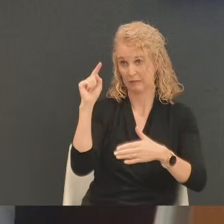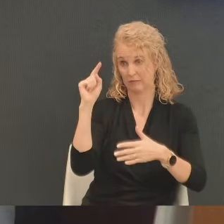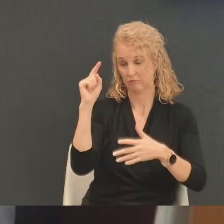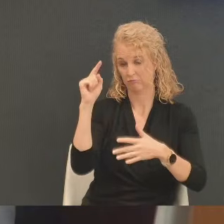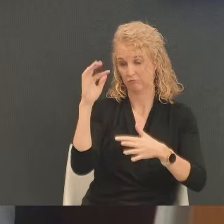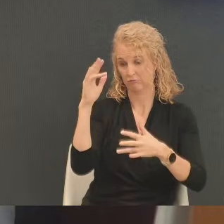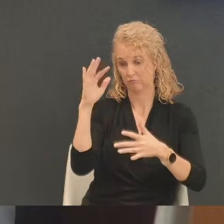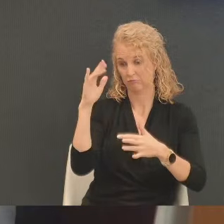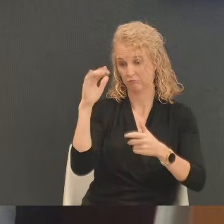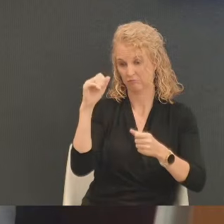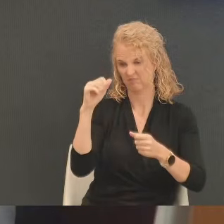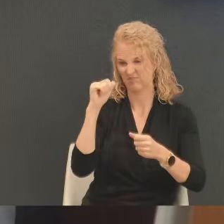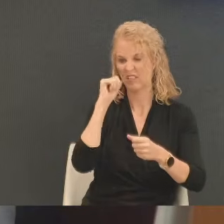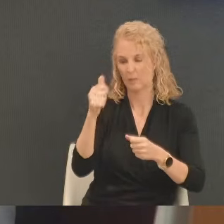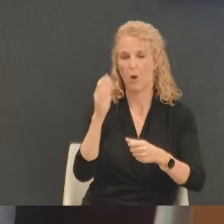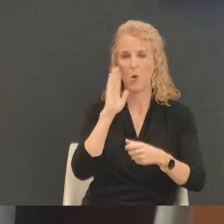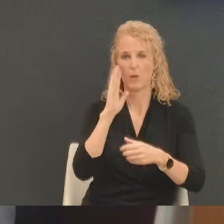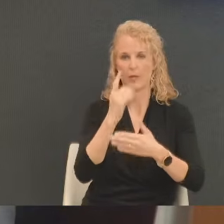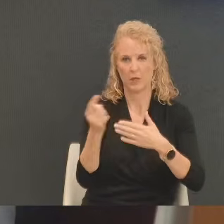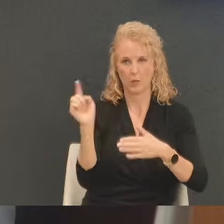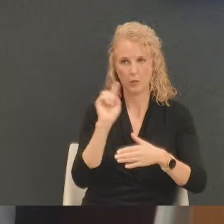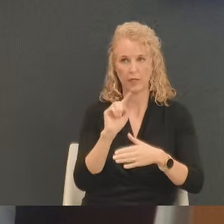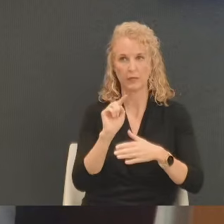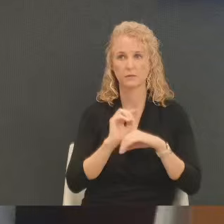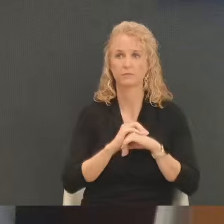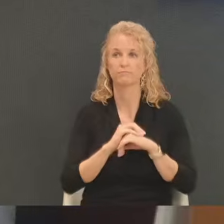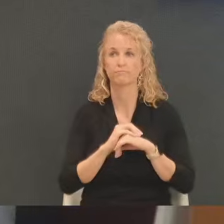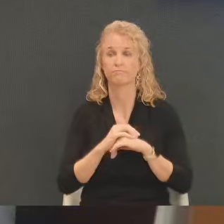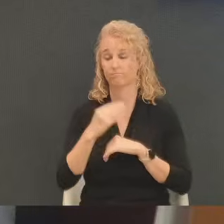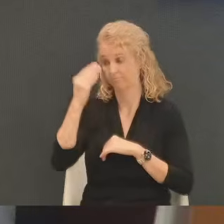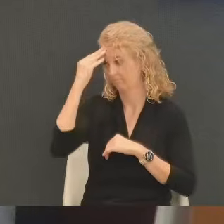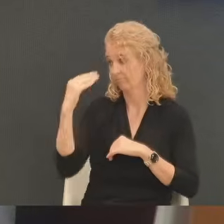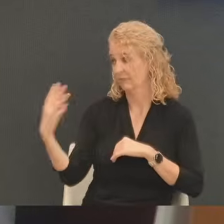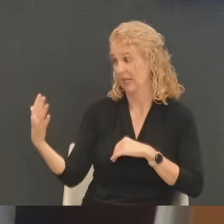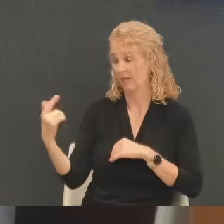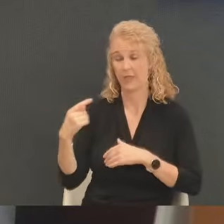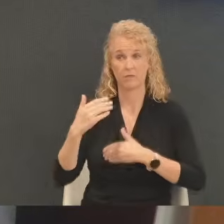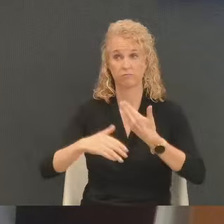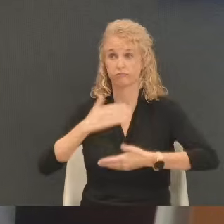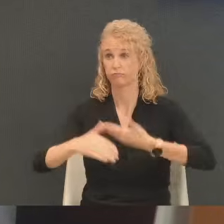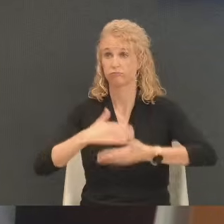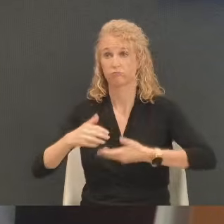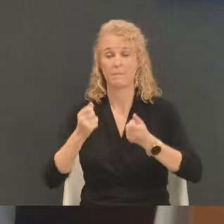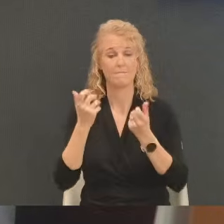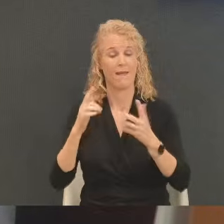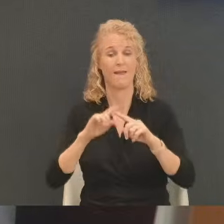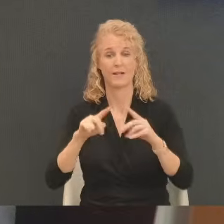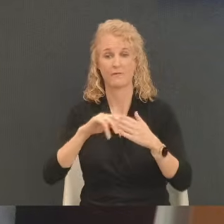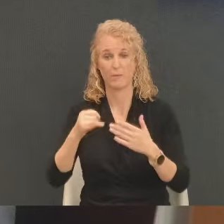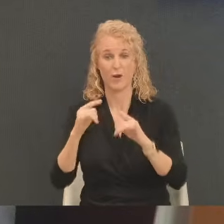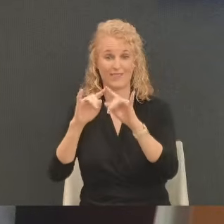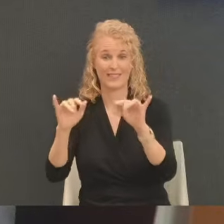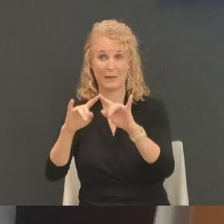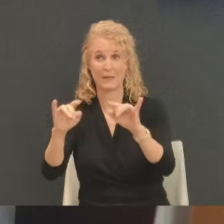tomorrow. Uh, and I can tell you they're moving forward on numerous projects simultaneously. Uh,